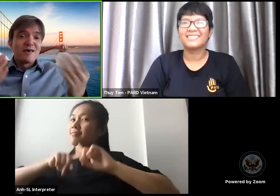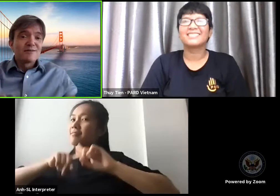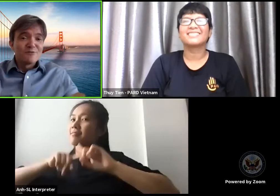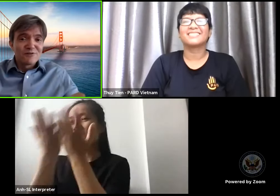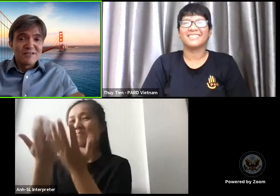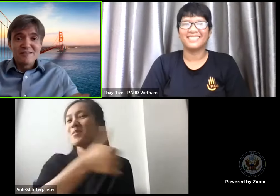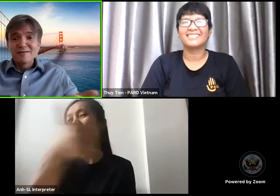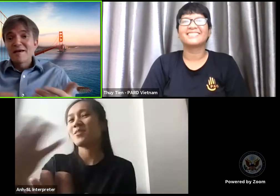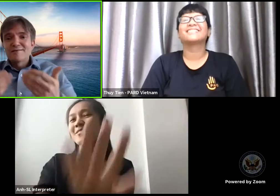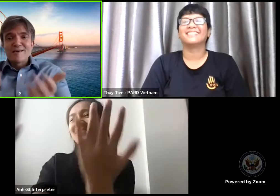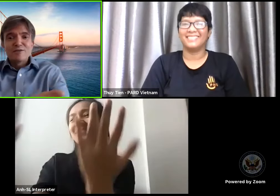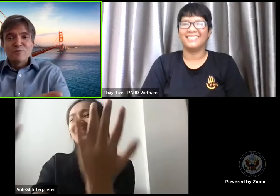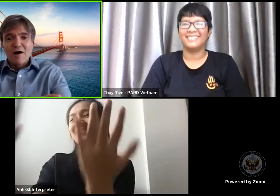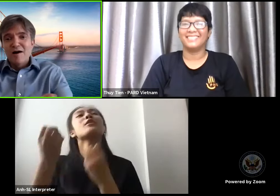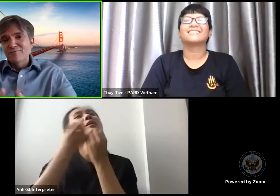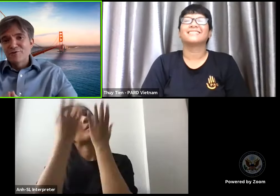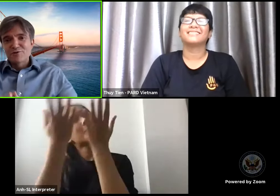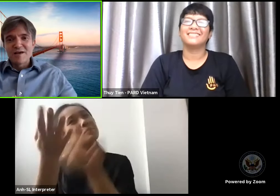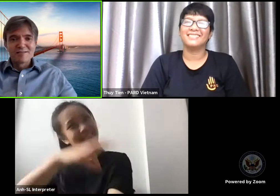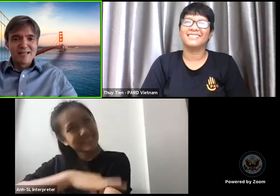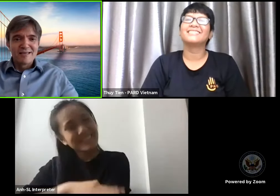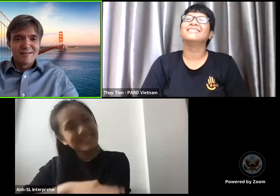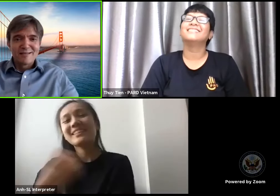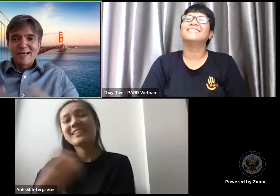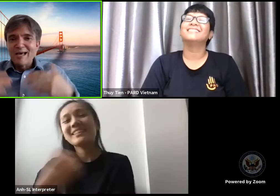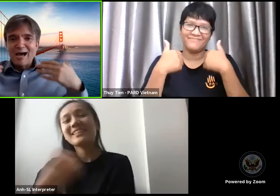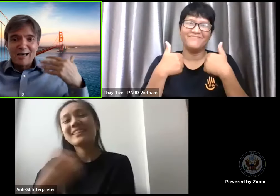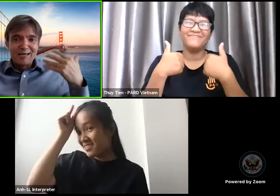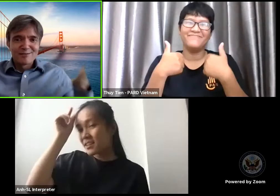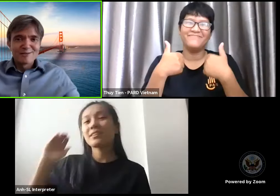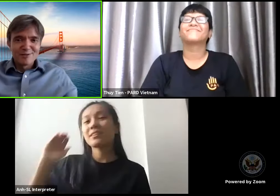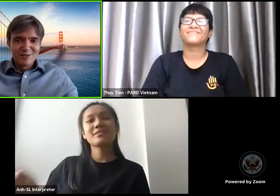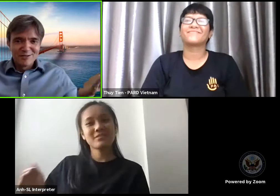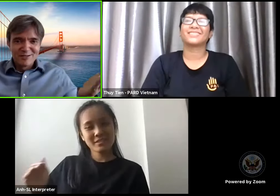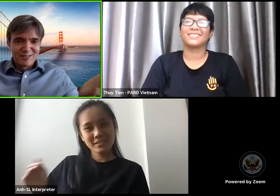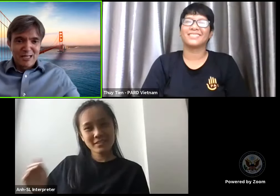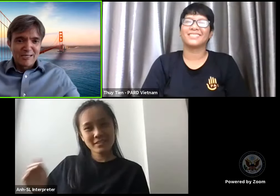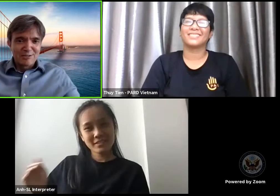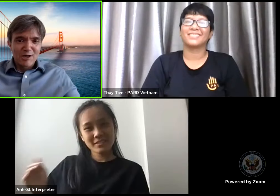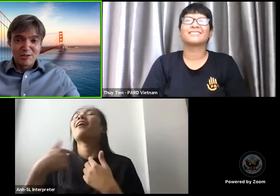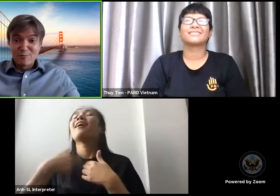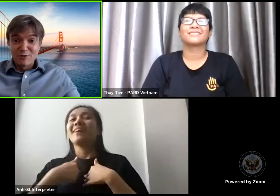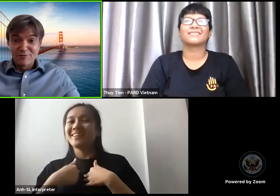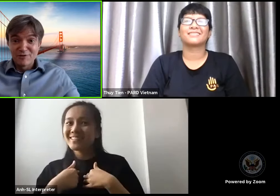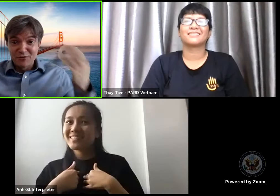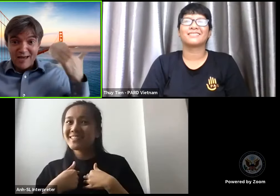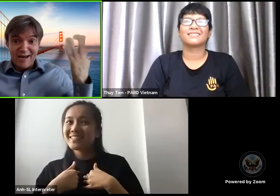thank you Tien, thank you Anh for translating. I had such a delight talking to both of you, and I